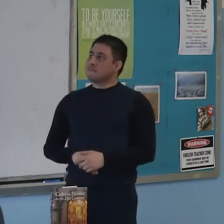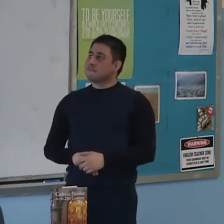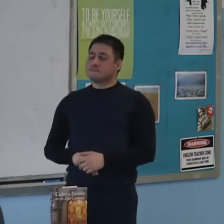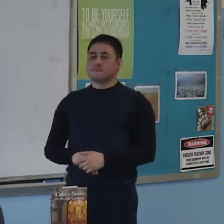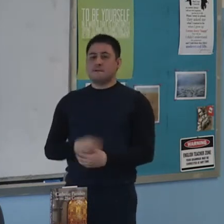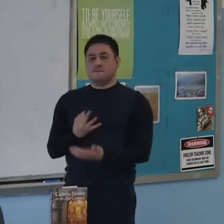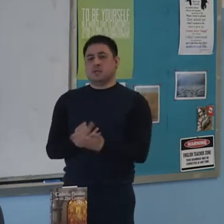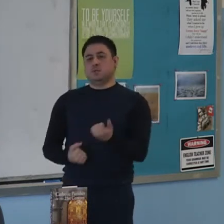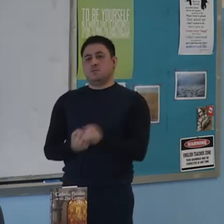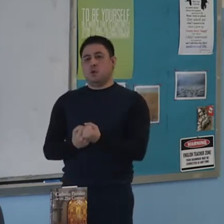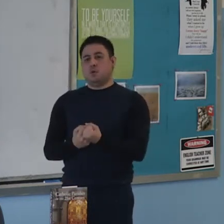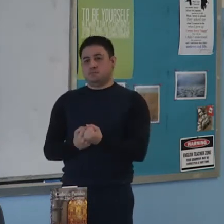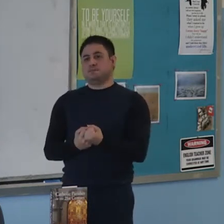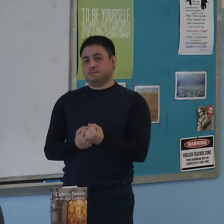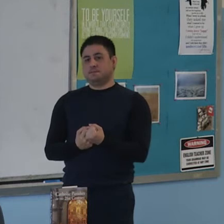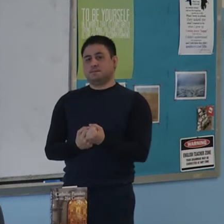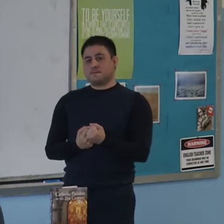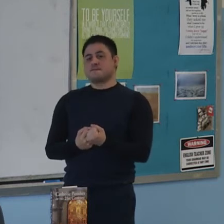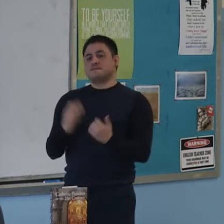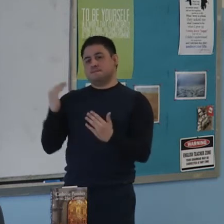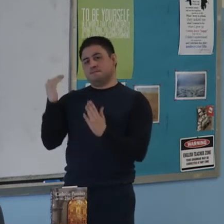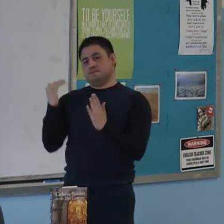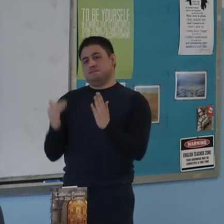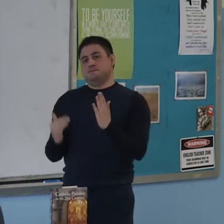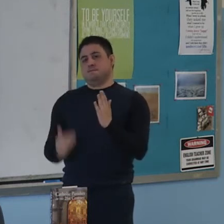financial support - 14%. And then we got others that just, you know, were all over